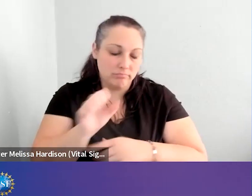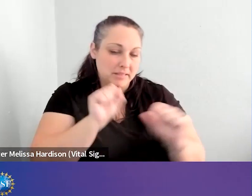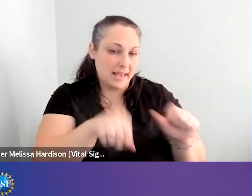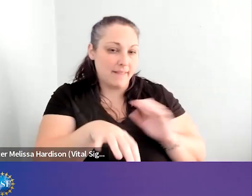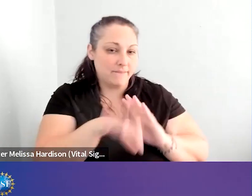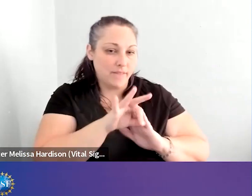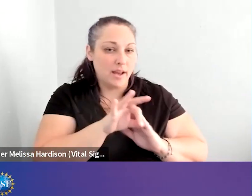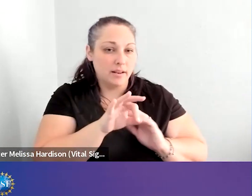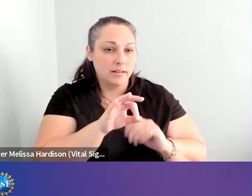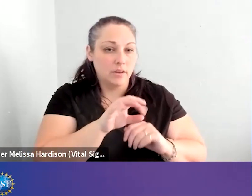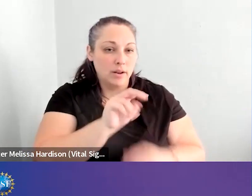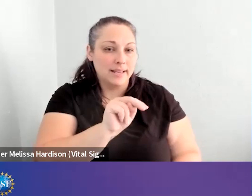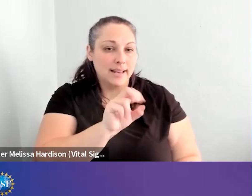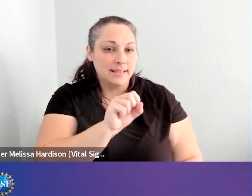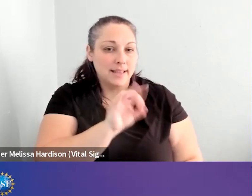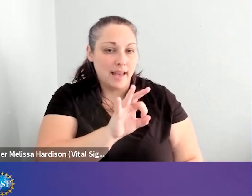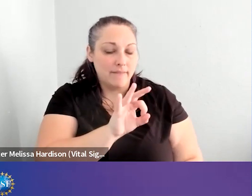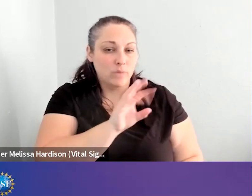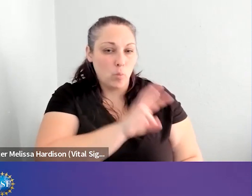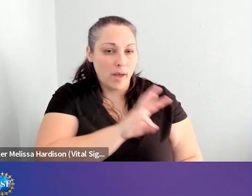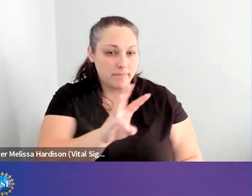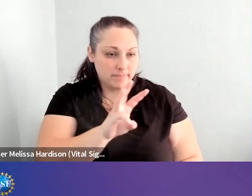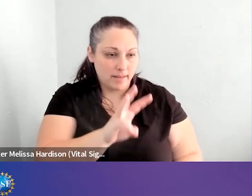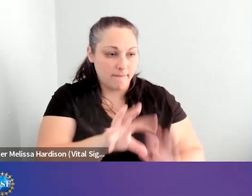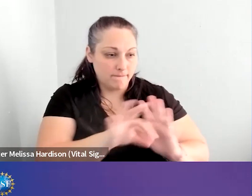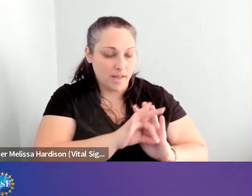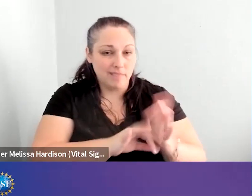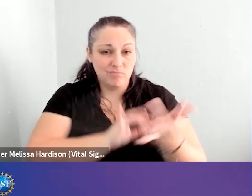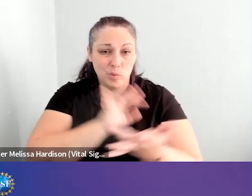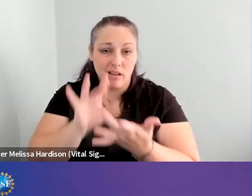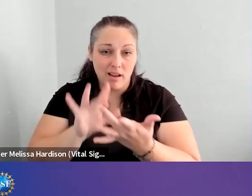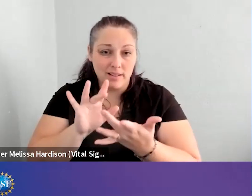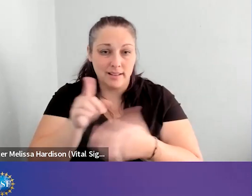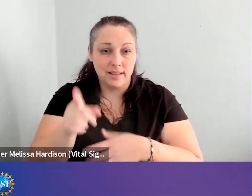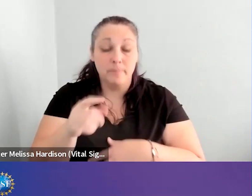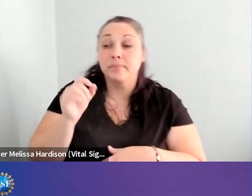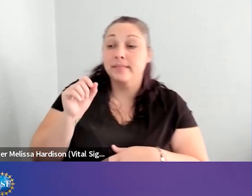Luis Cubano:Yes, and if you go to the website, they're going to have office hours.